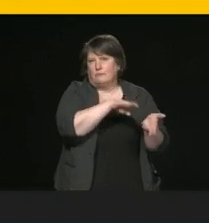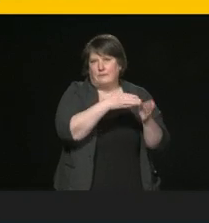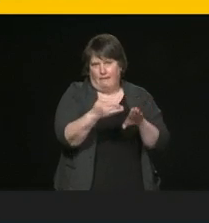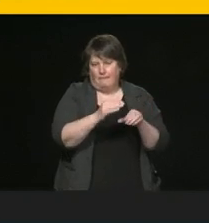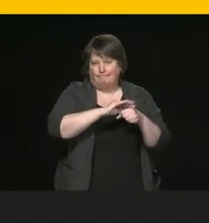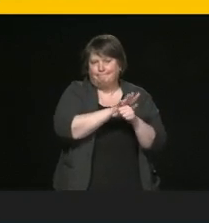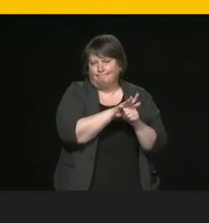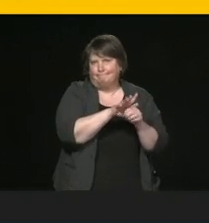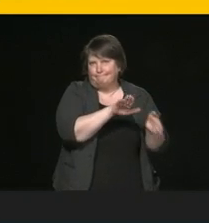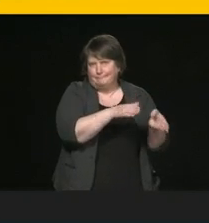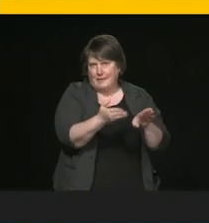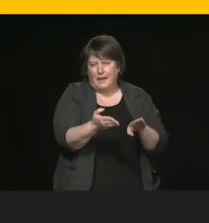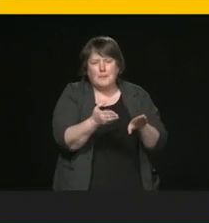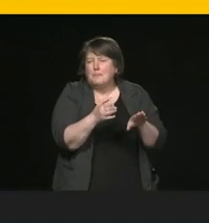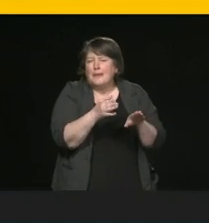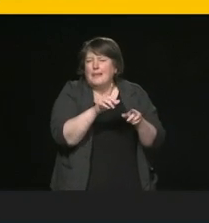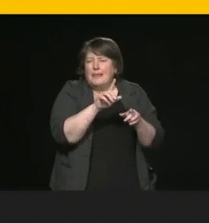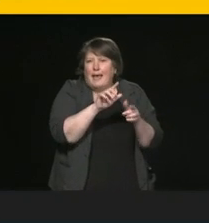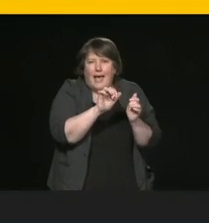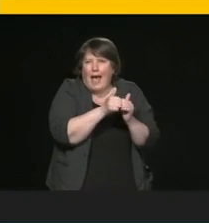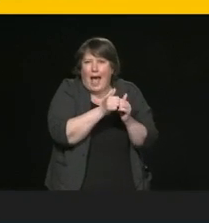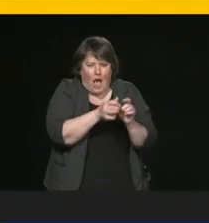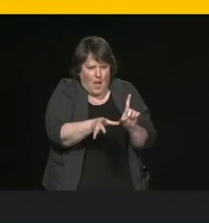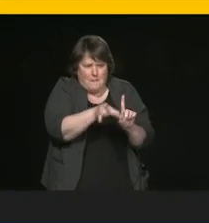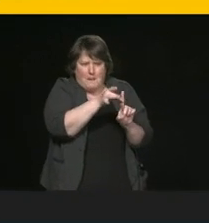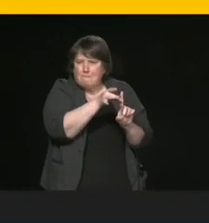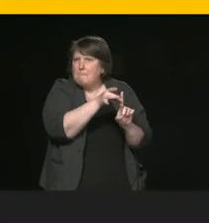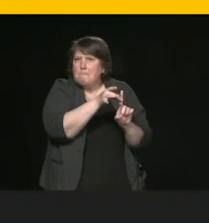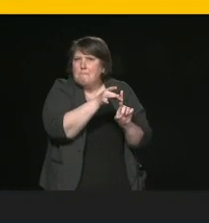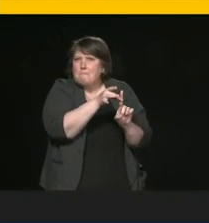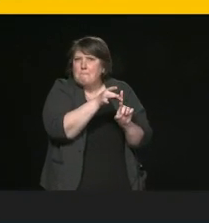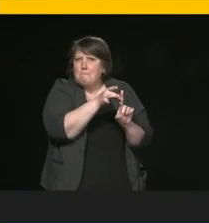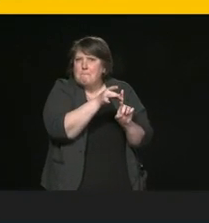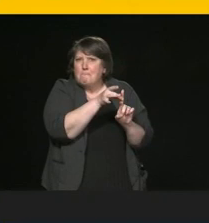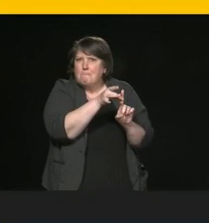WITH COVID-19.